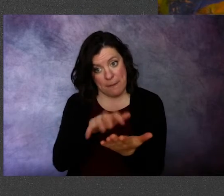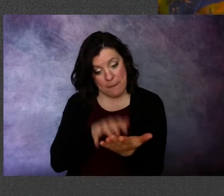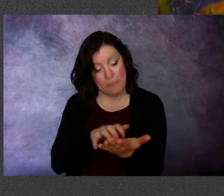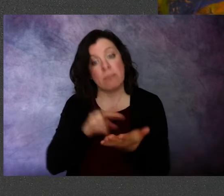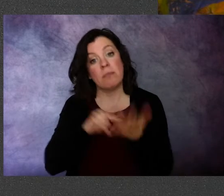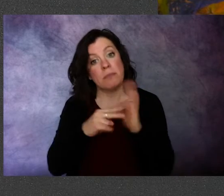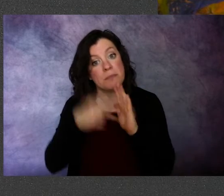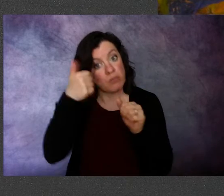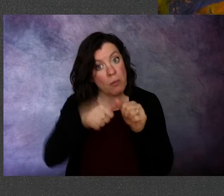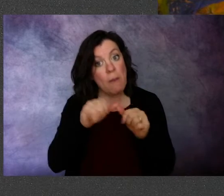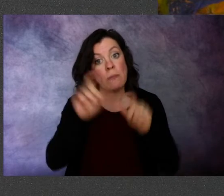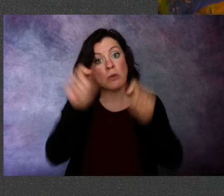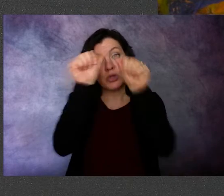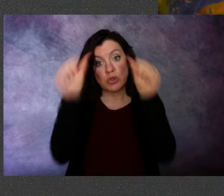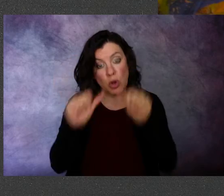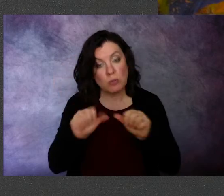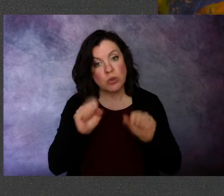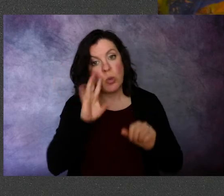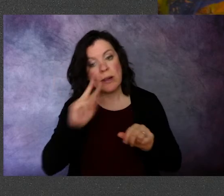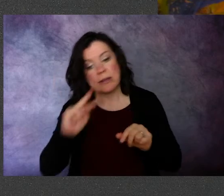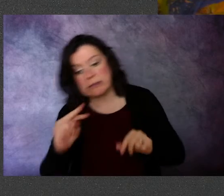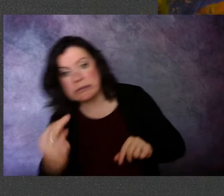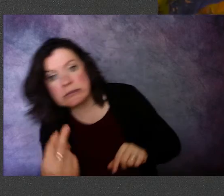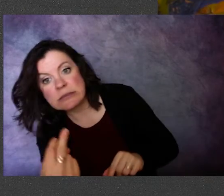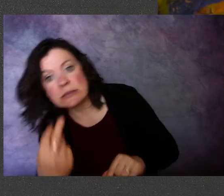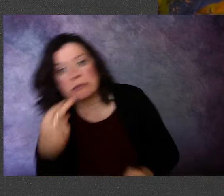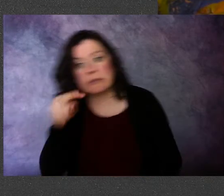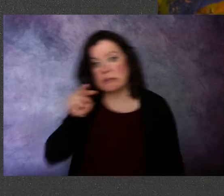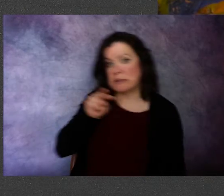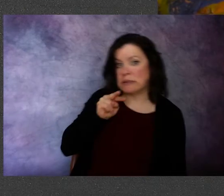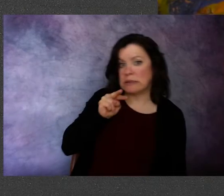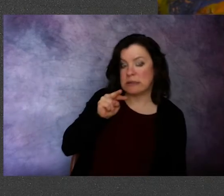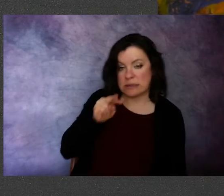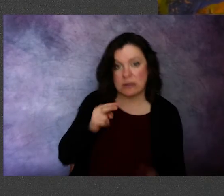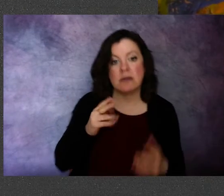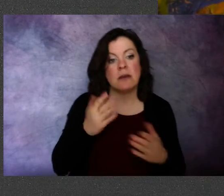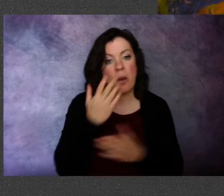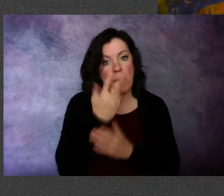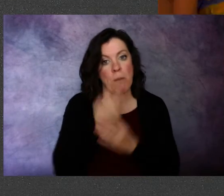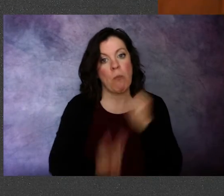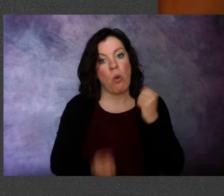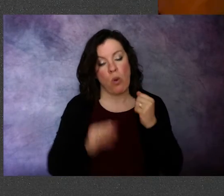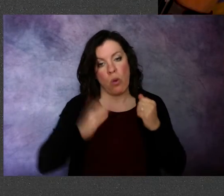we can see all the sides of it. We'll put those to the side.